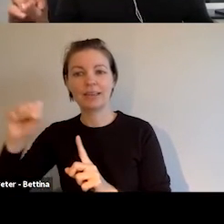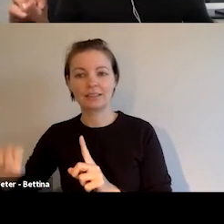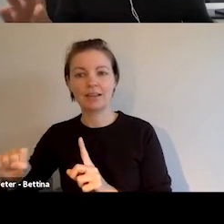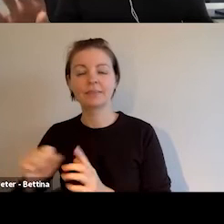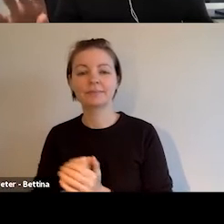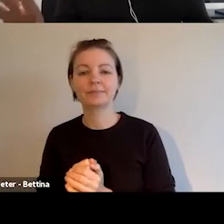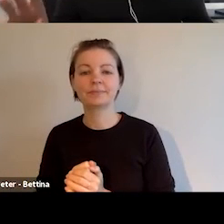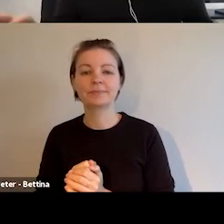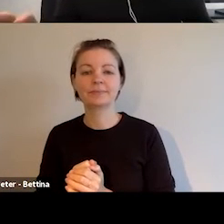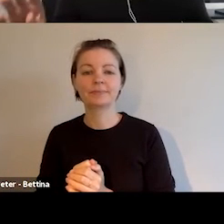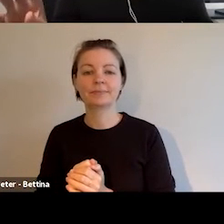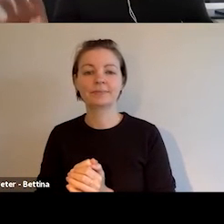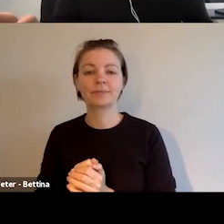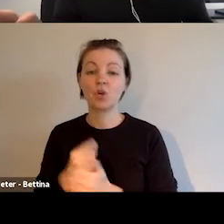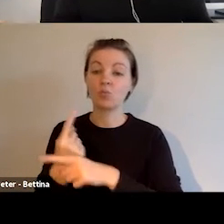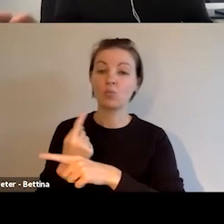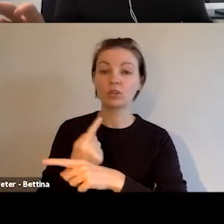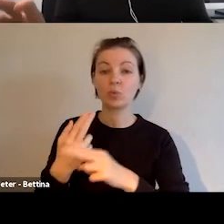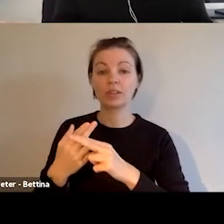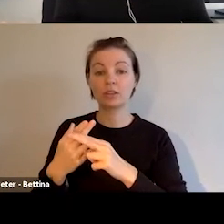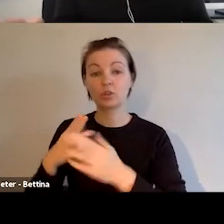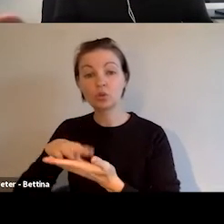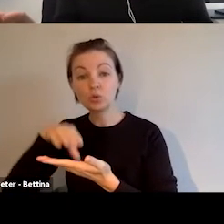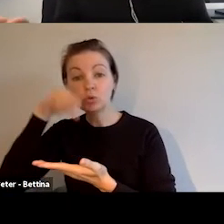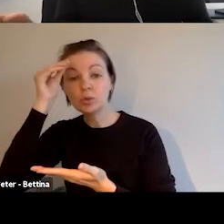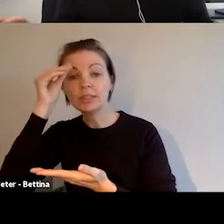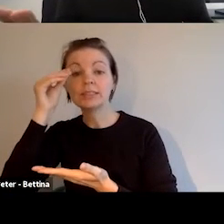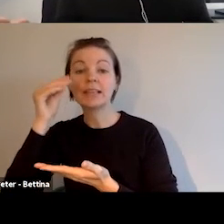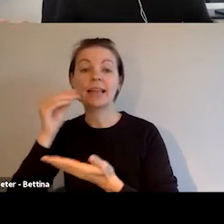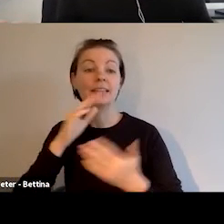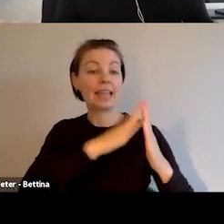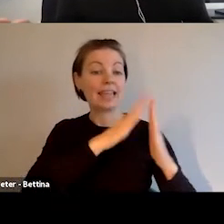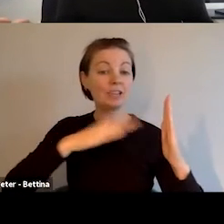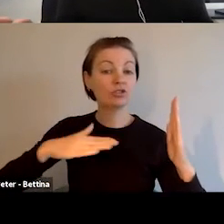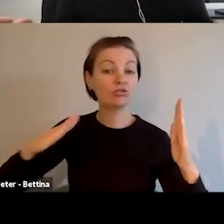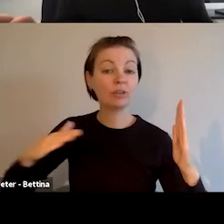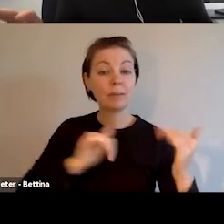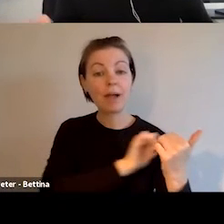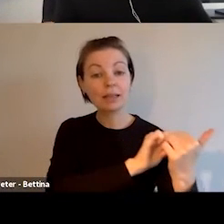We spoke to students, industry partners and academics involved in this pace of the curriculum.